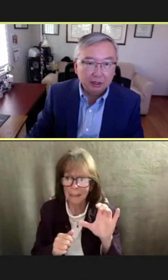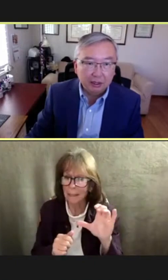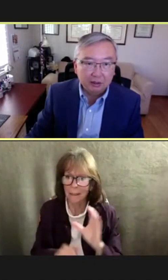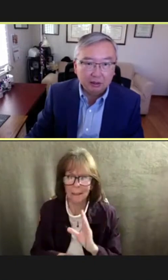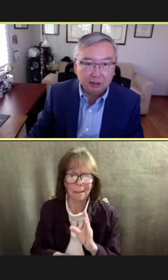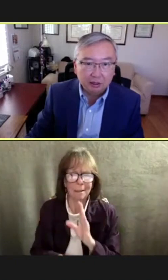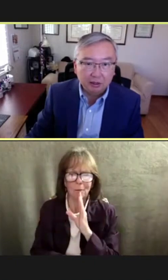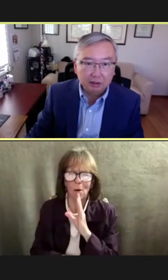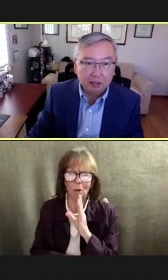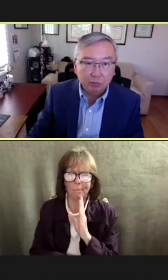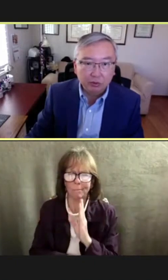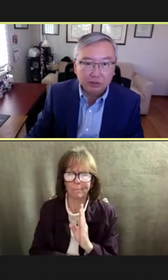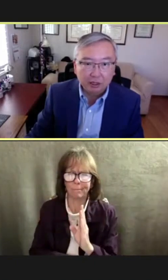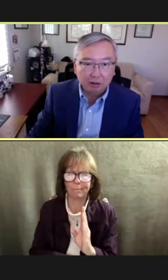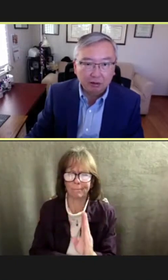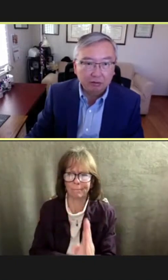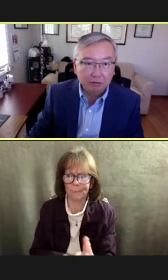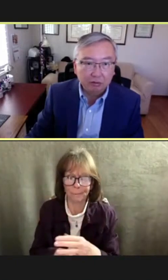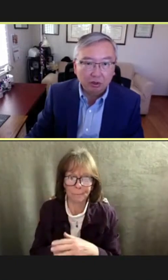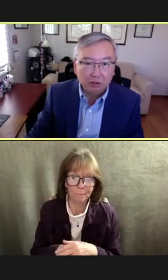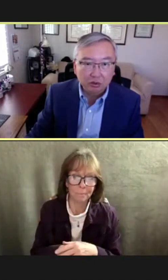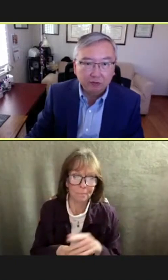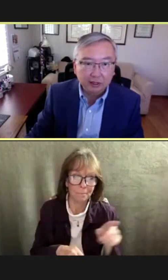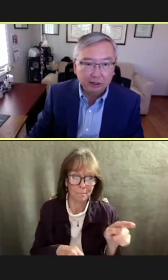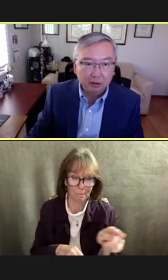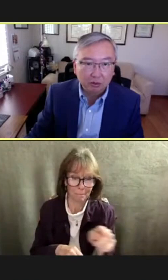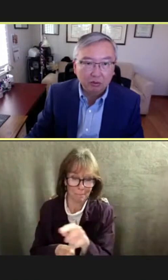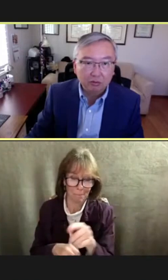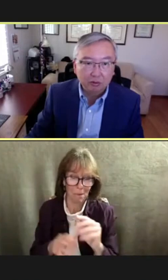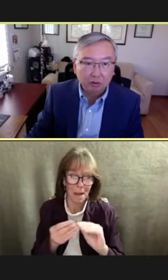And the numbers are also fairly low.